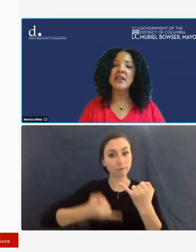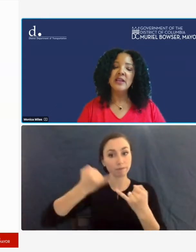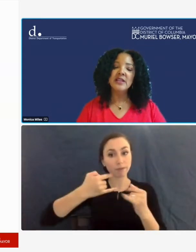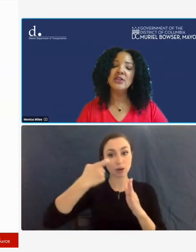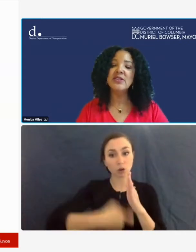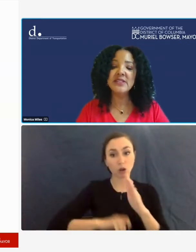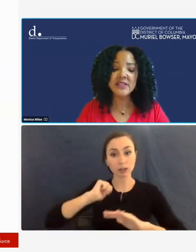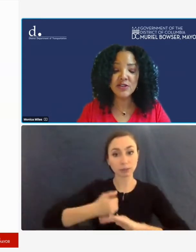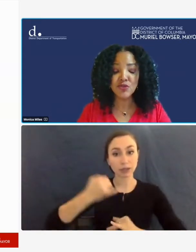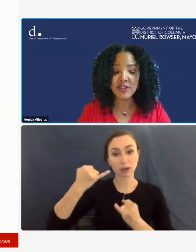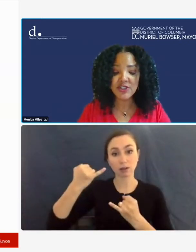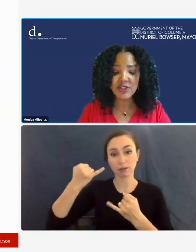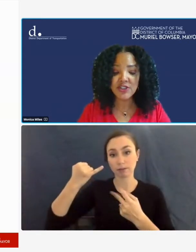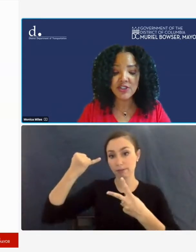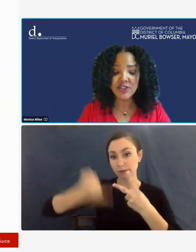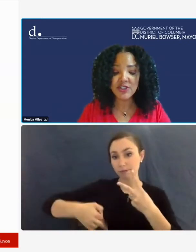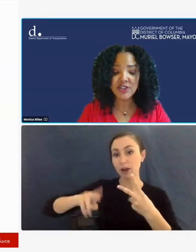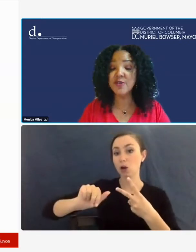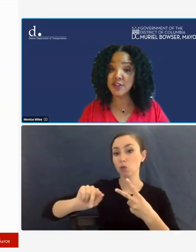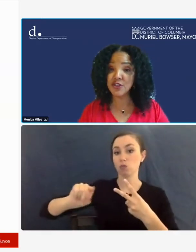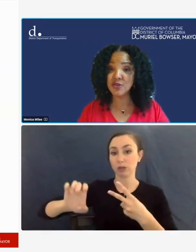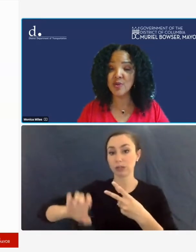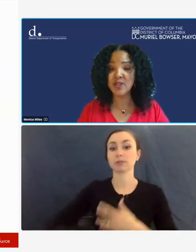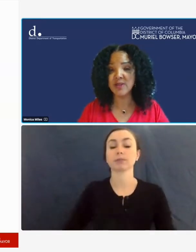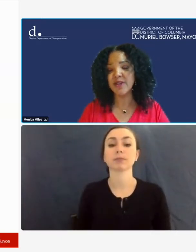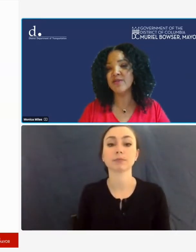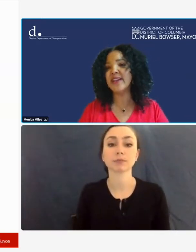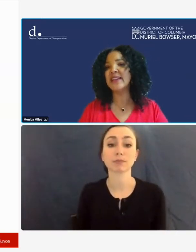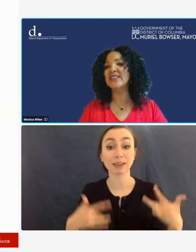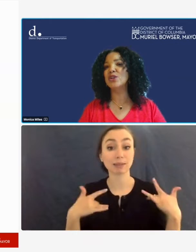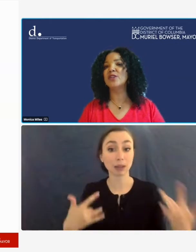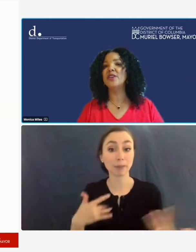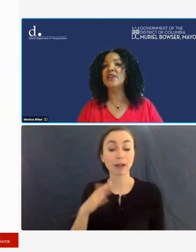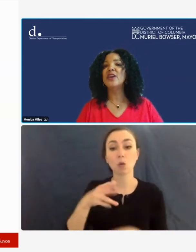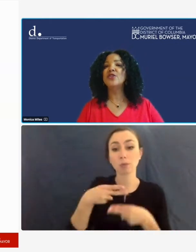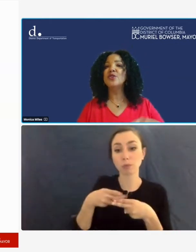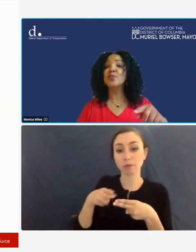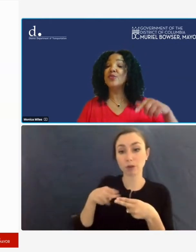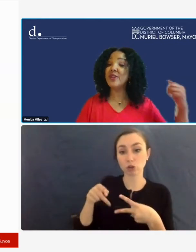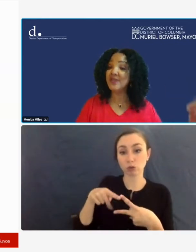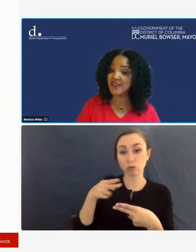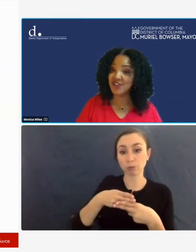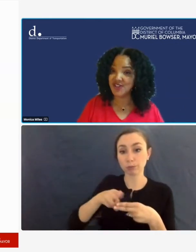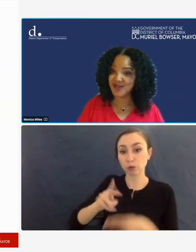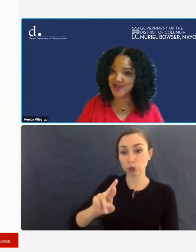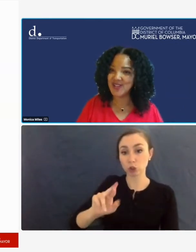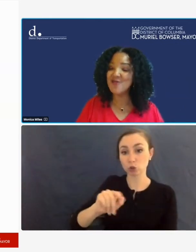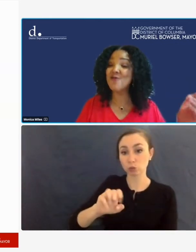so traditionally your provisional or preliminary rate is going to be your previous year's final